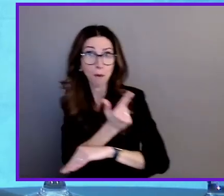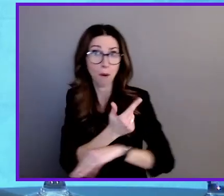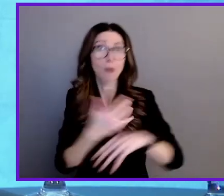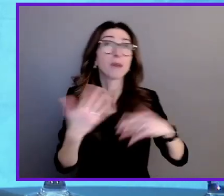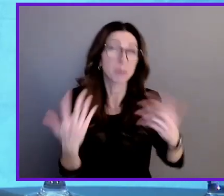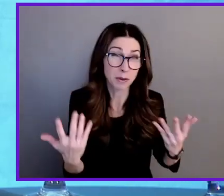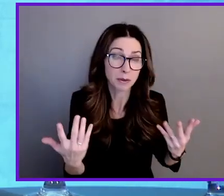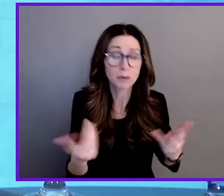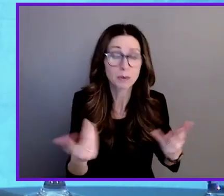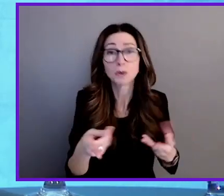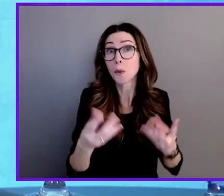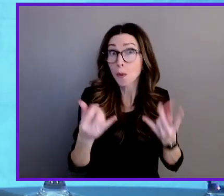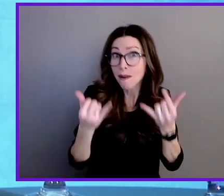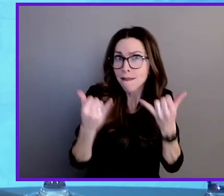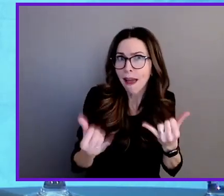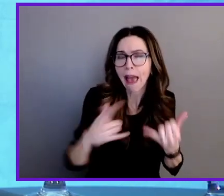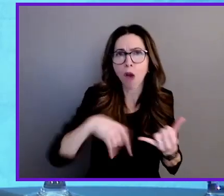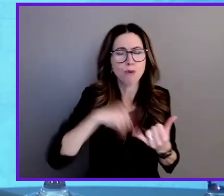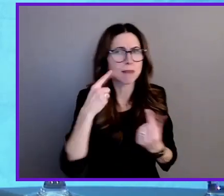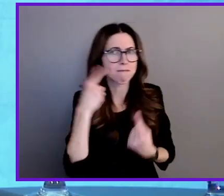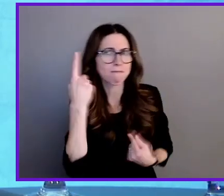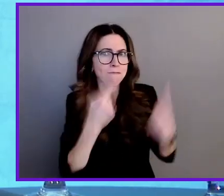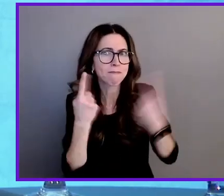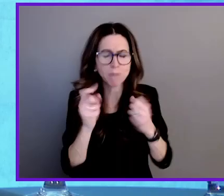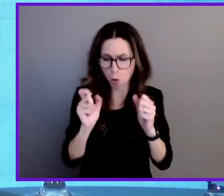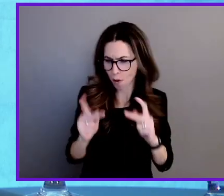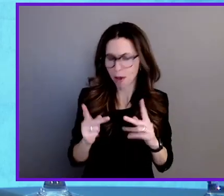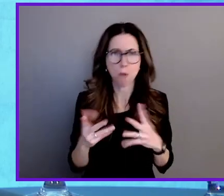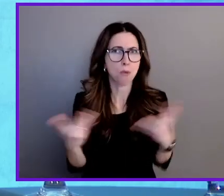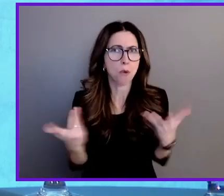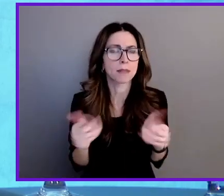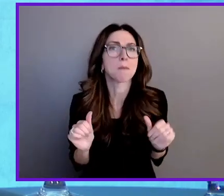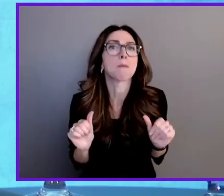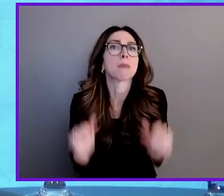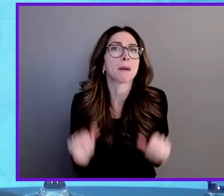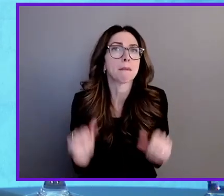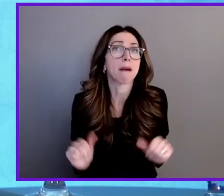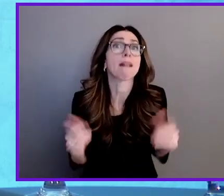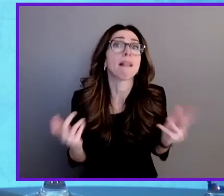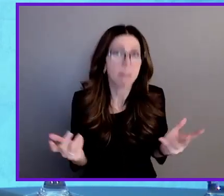of what we can do is to take into consideration the rise of those costs